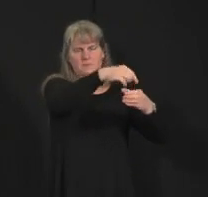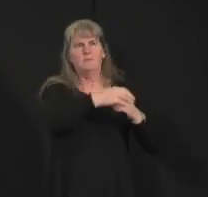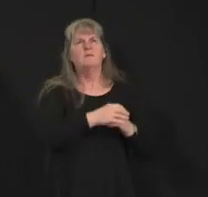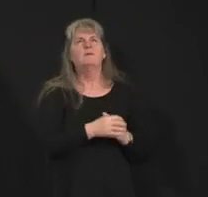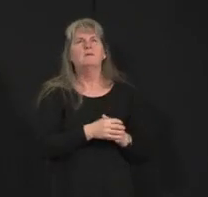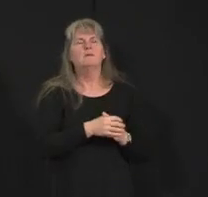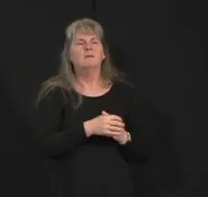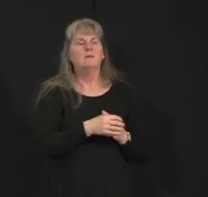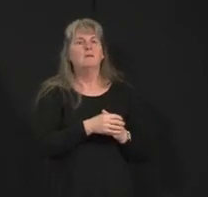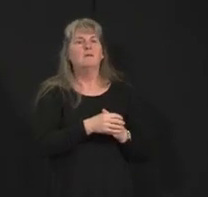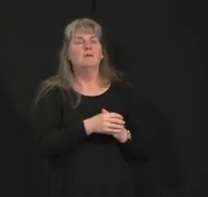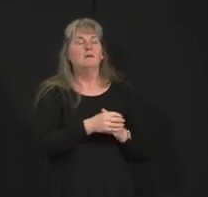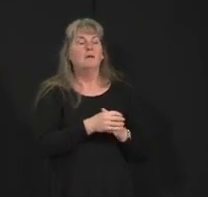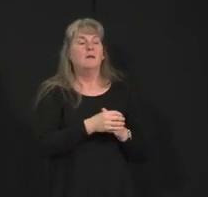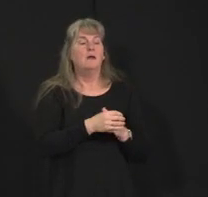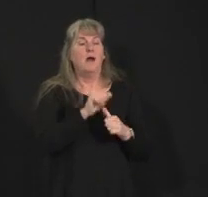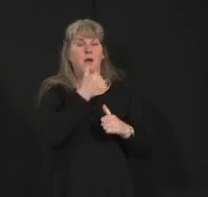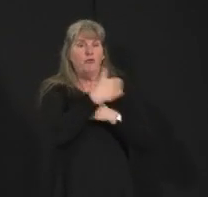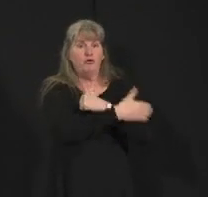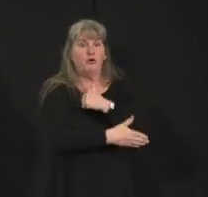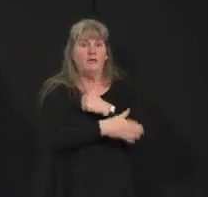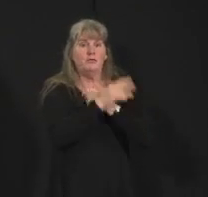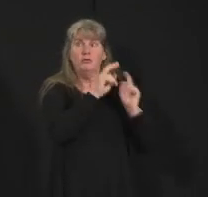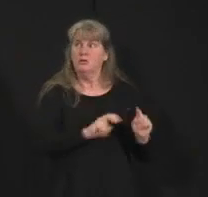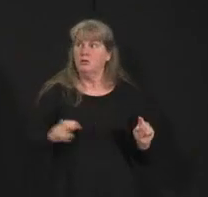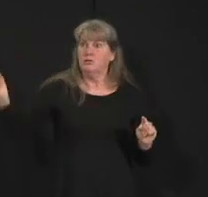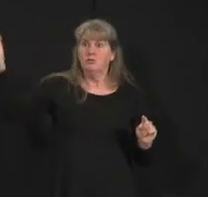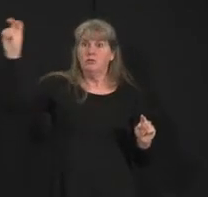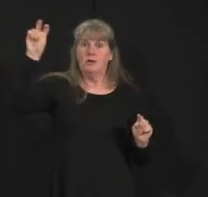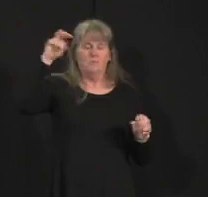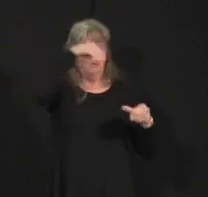So the travel, the international travel was within the same